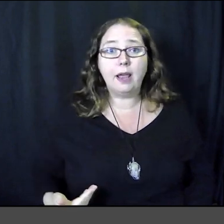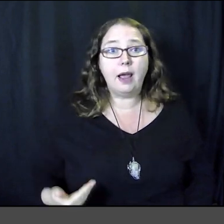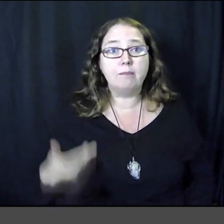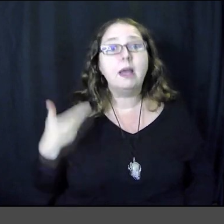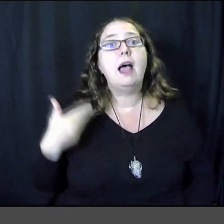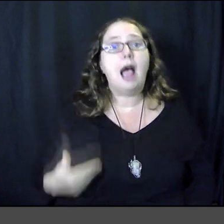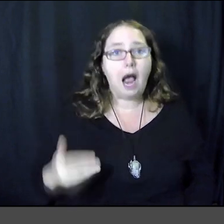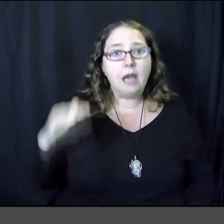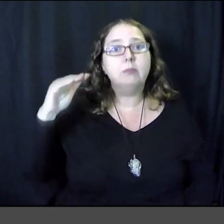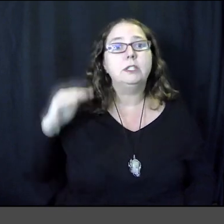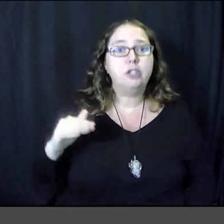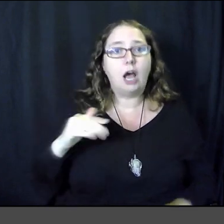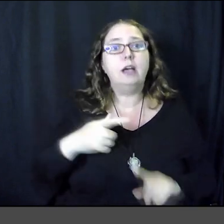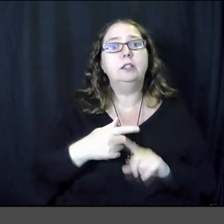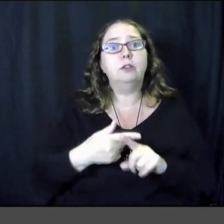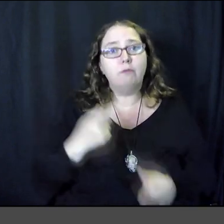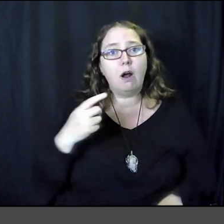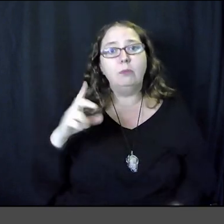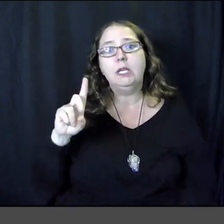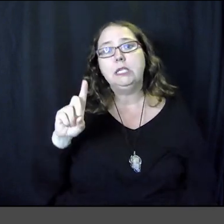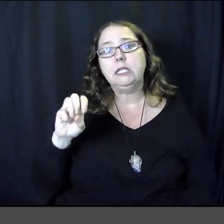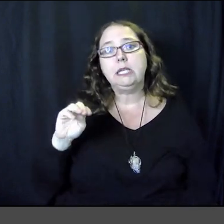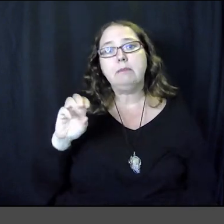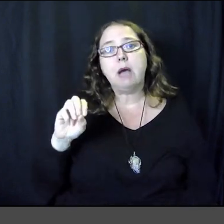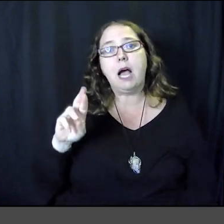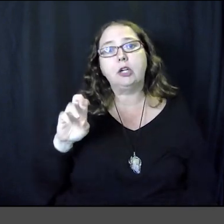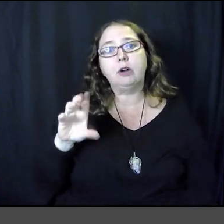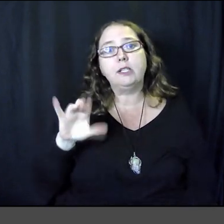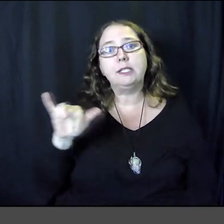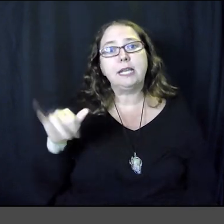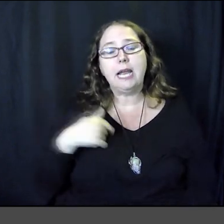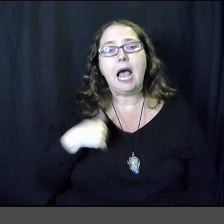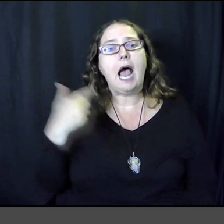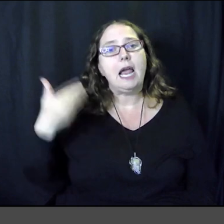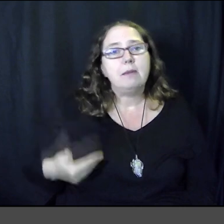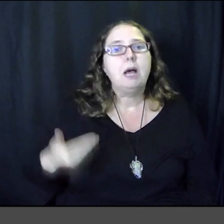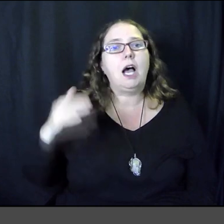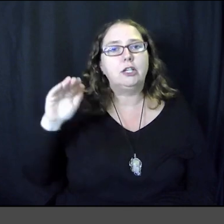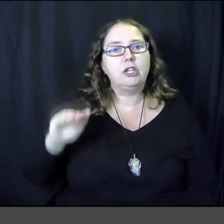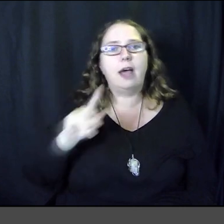I AM A CHILD OF FREEDOM. WE'RE NOT HAVING THIS NOT ON MY WATCH.